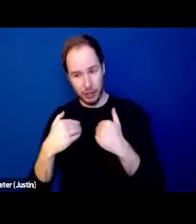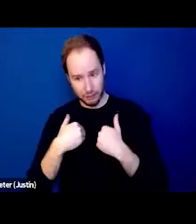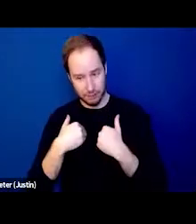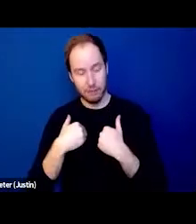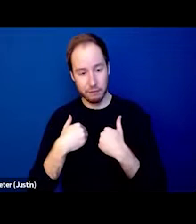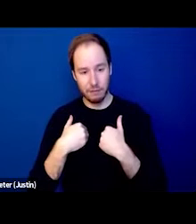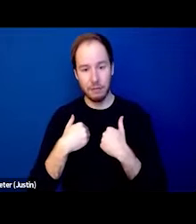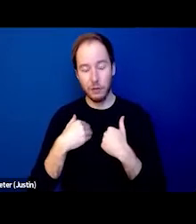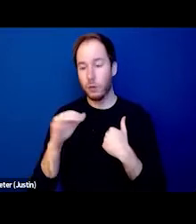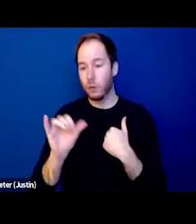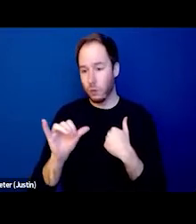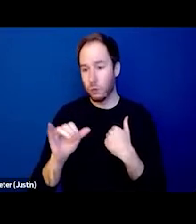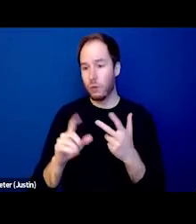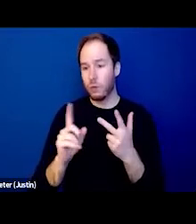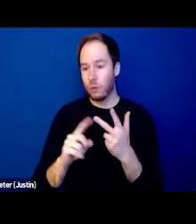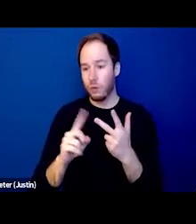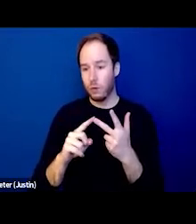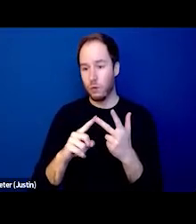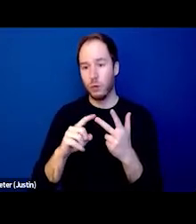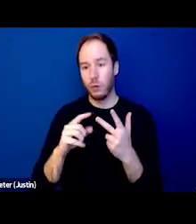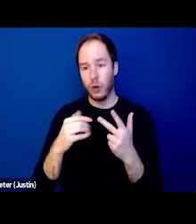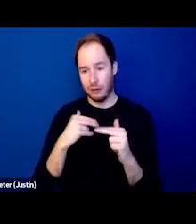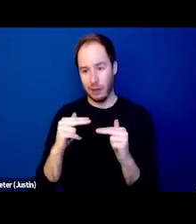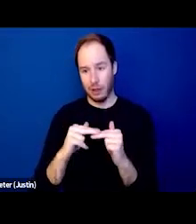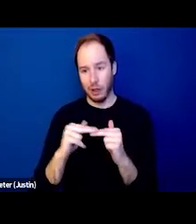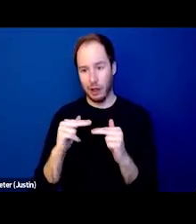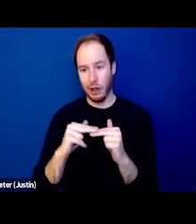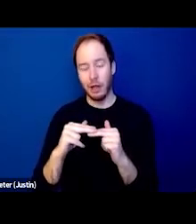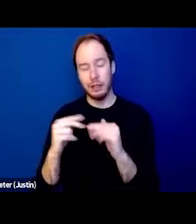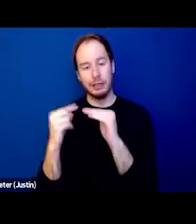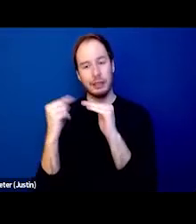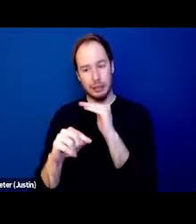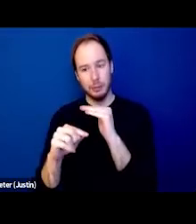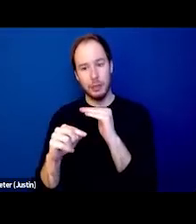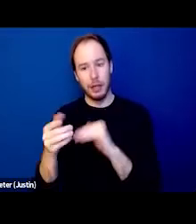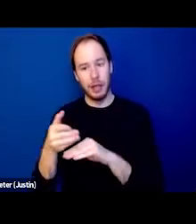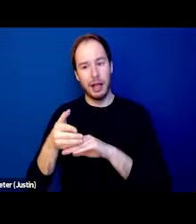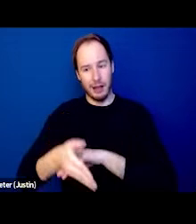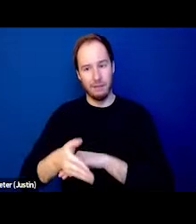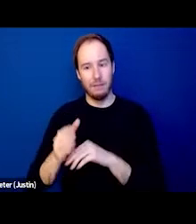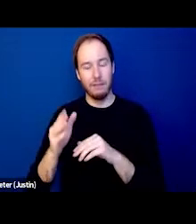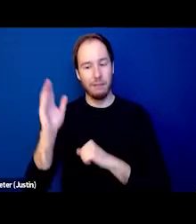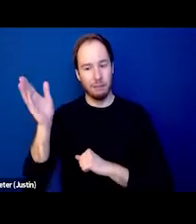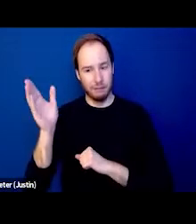And also you'll get these slides in an email following the presentations today.